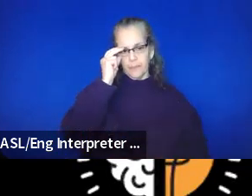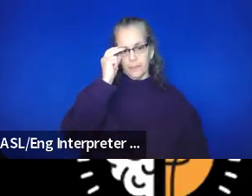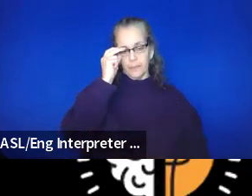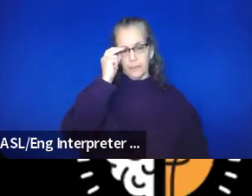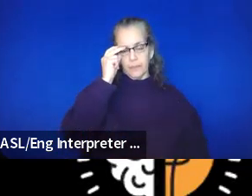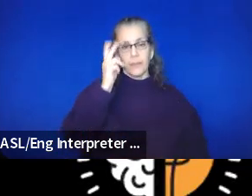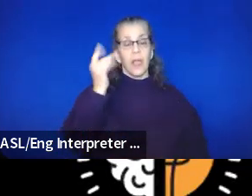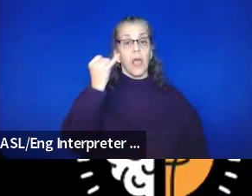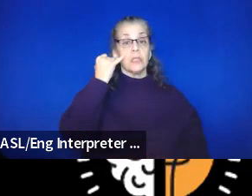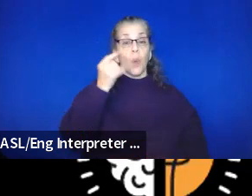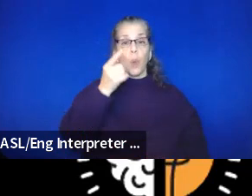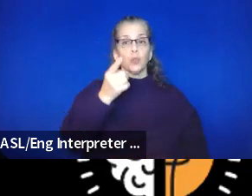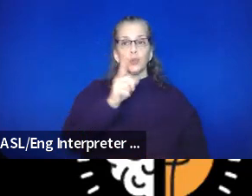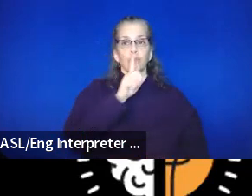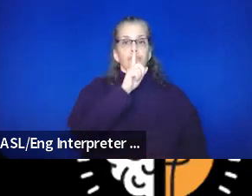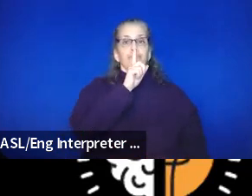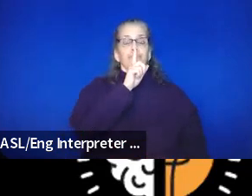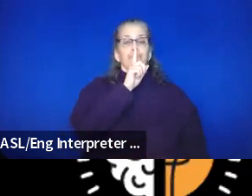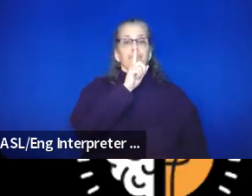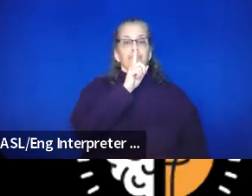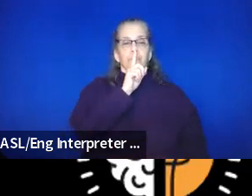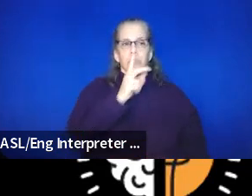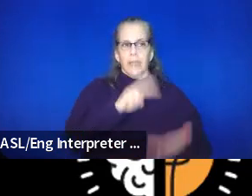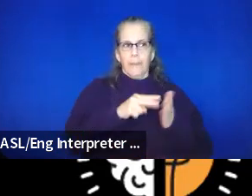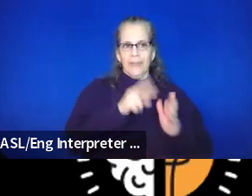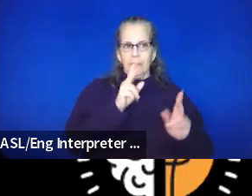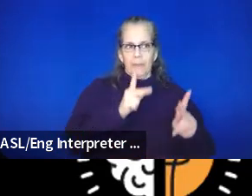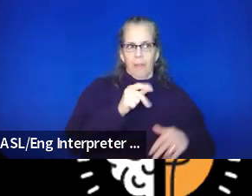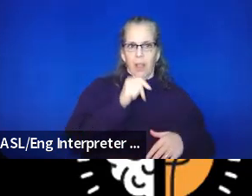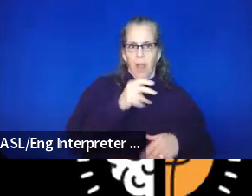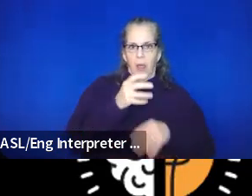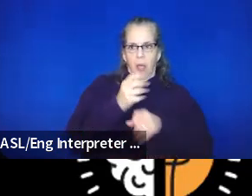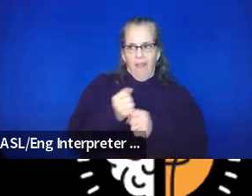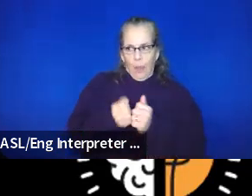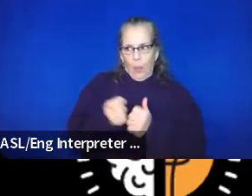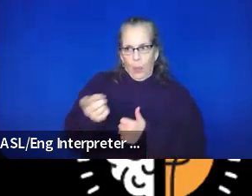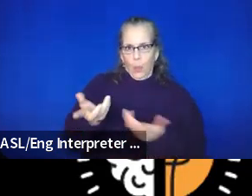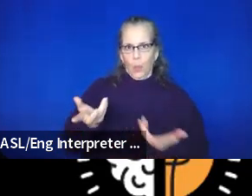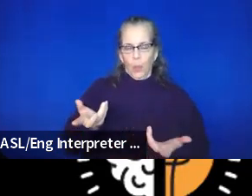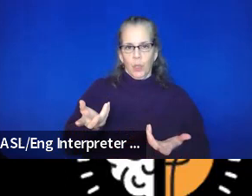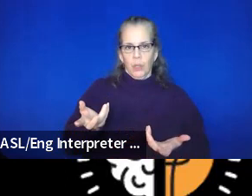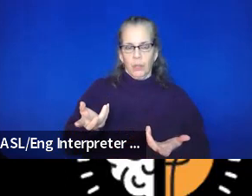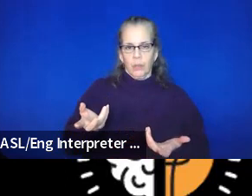about it, then people aren't going to be confident about with you. They're going to be more apt